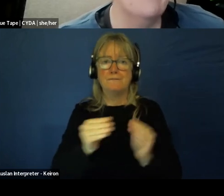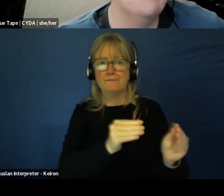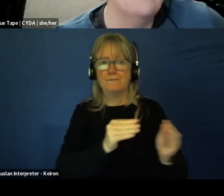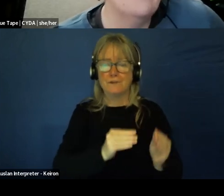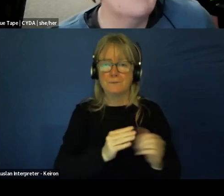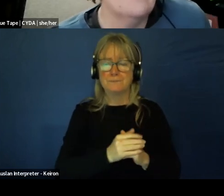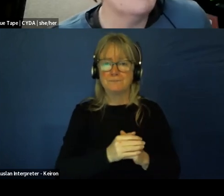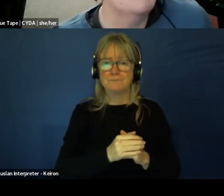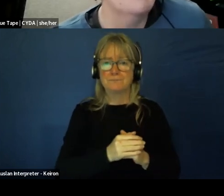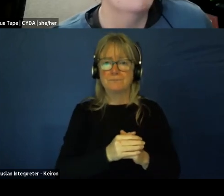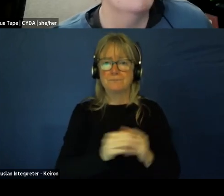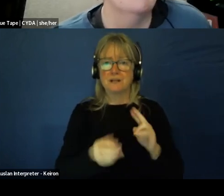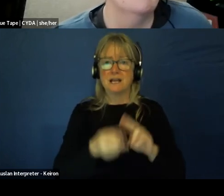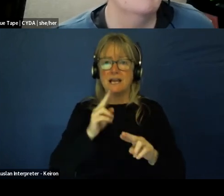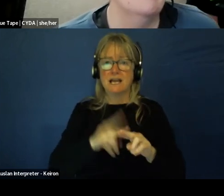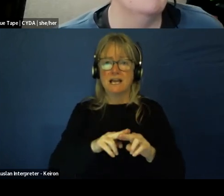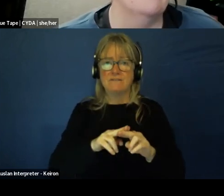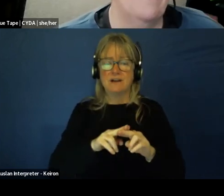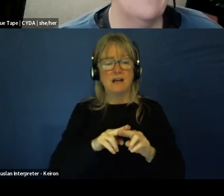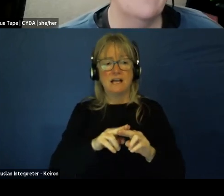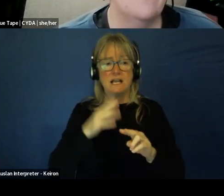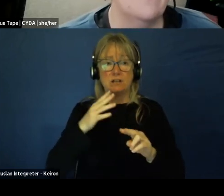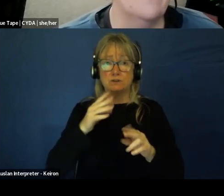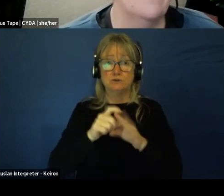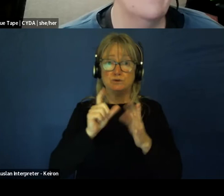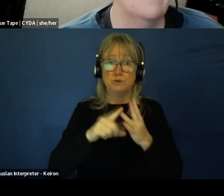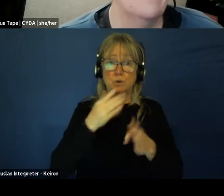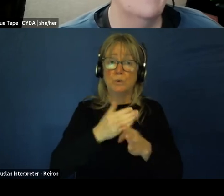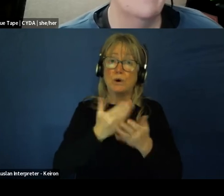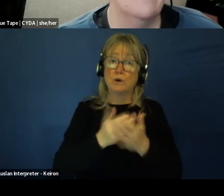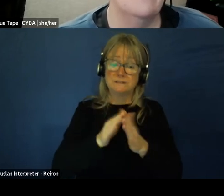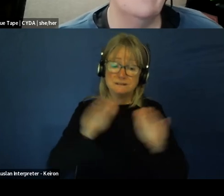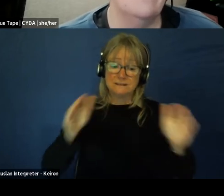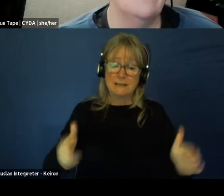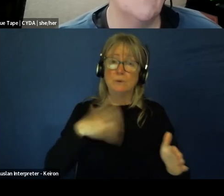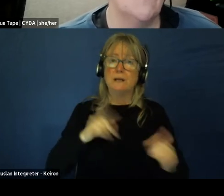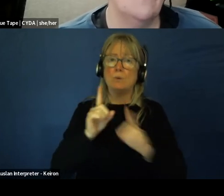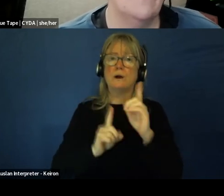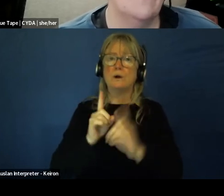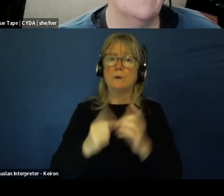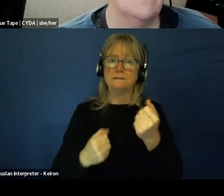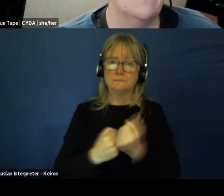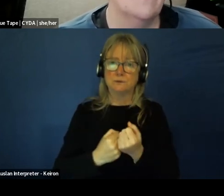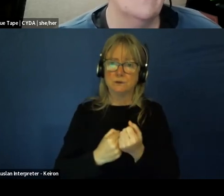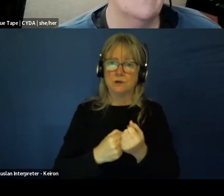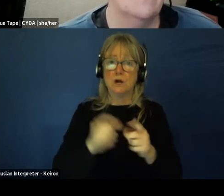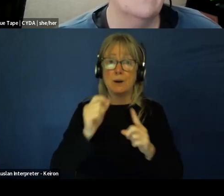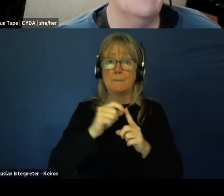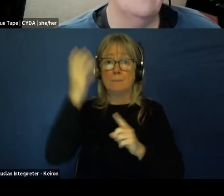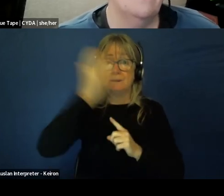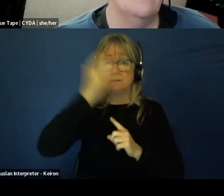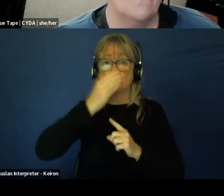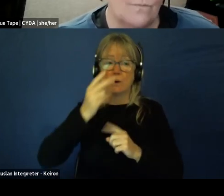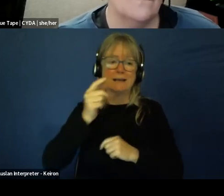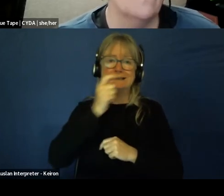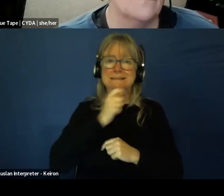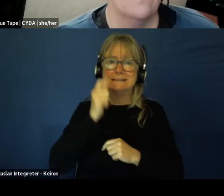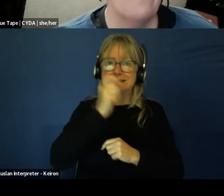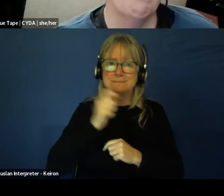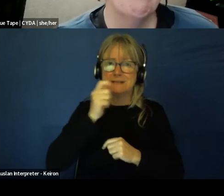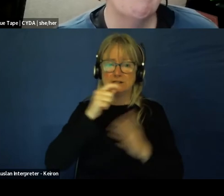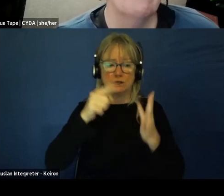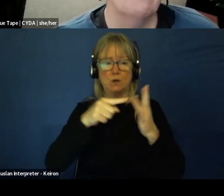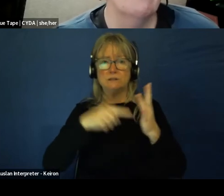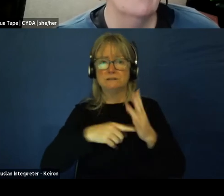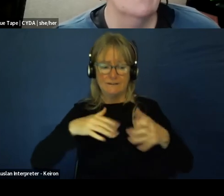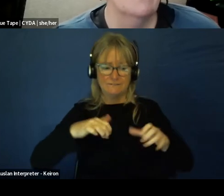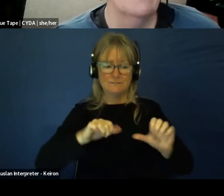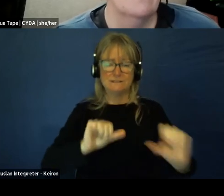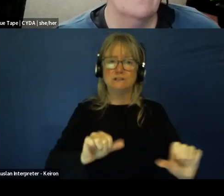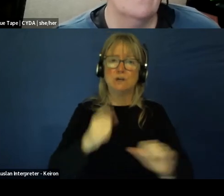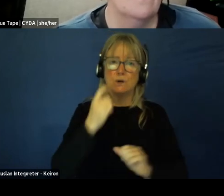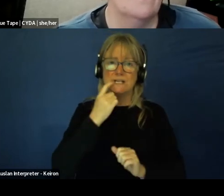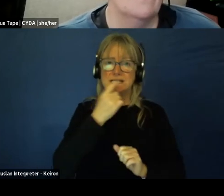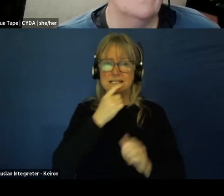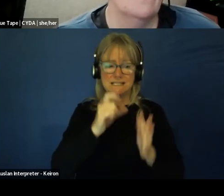When I did table away with one on 1am I Bombay school, I had vision speech at PCA, and tenses checkup.